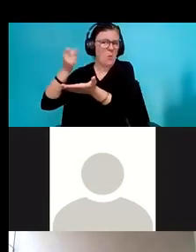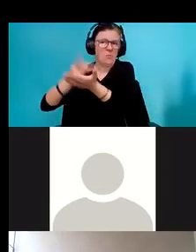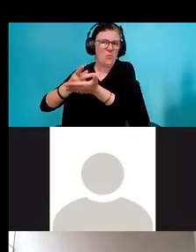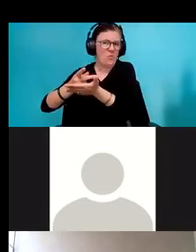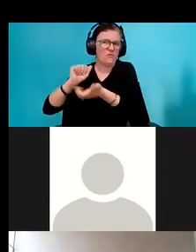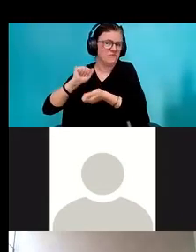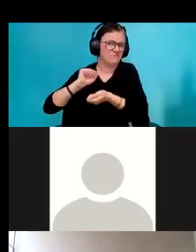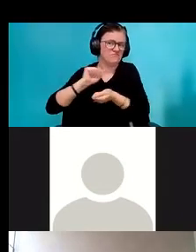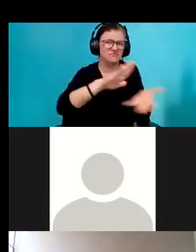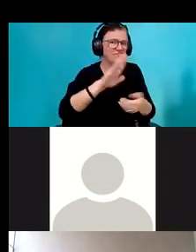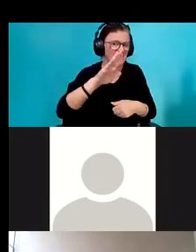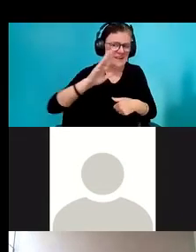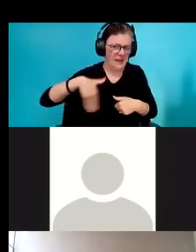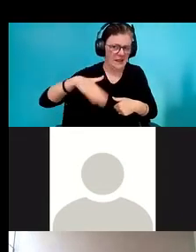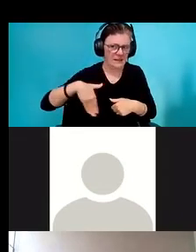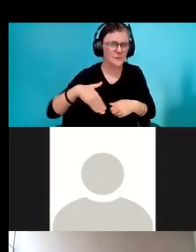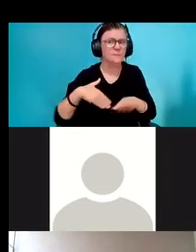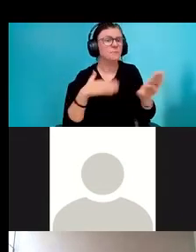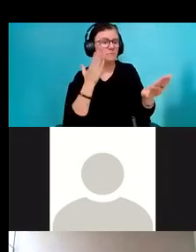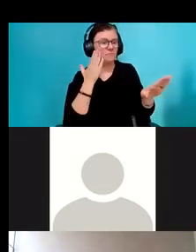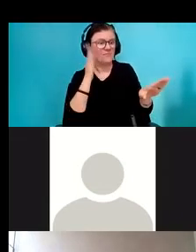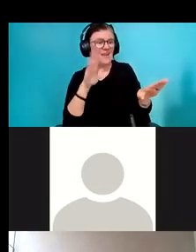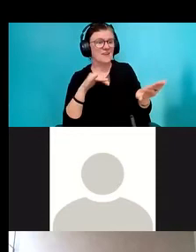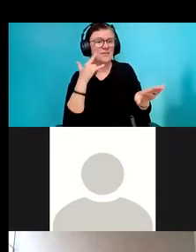actually another great use for the narrative questions.